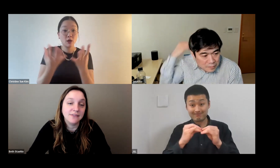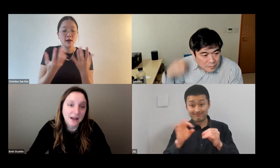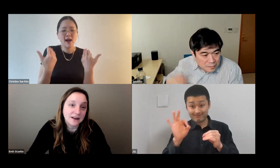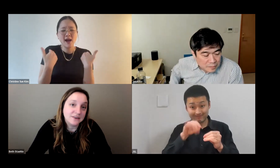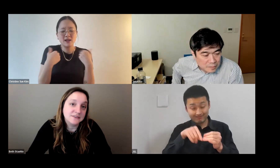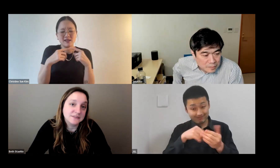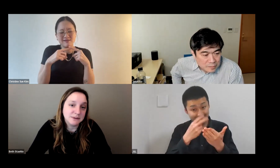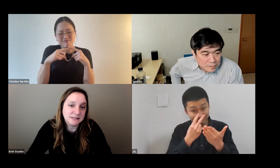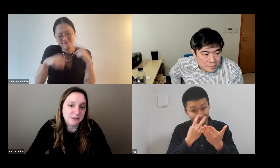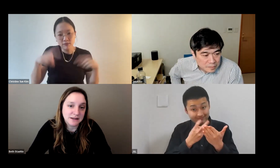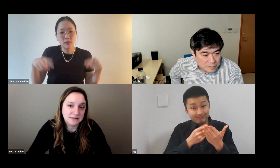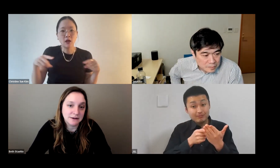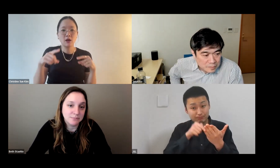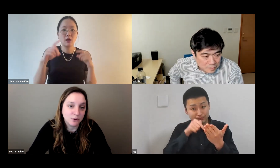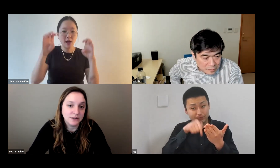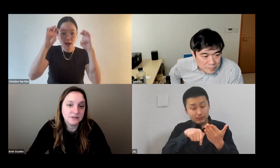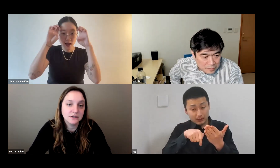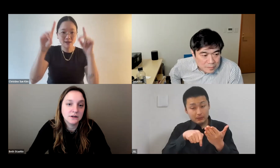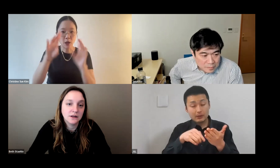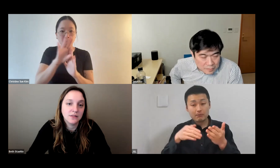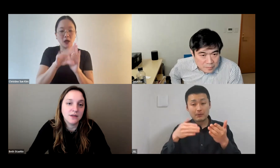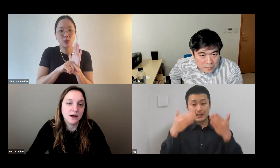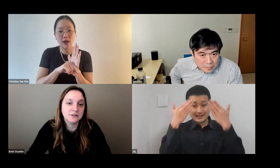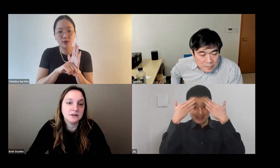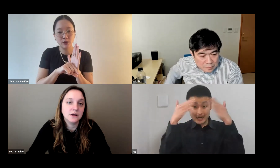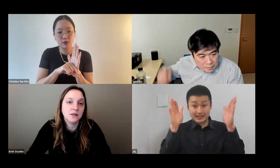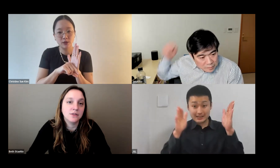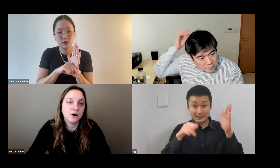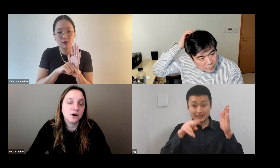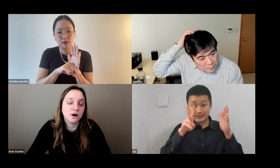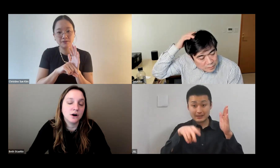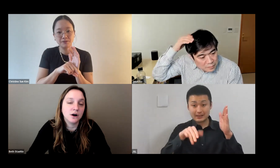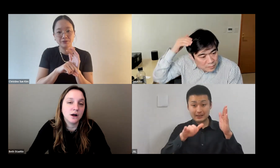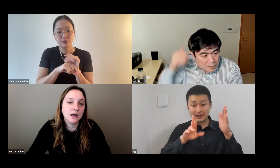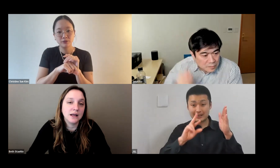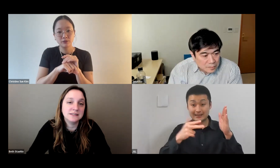that kind of speaks back to my point that there isn't